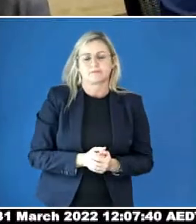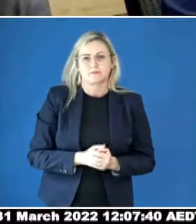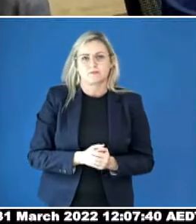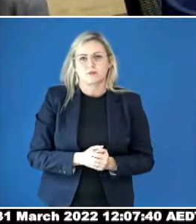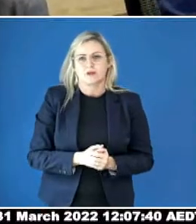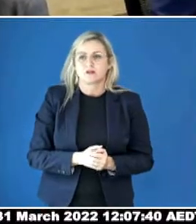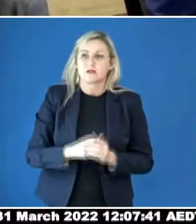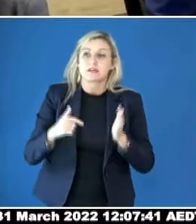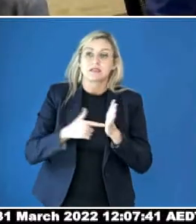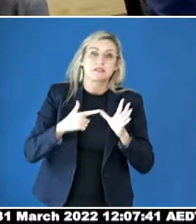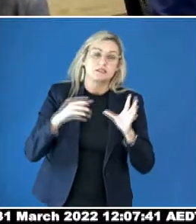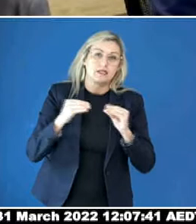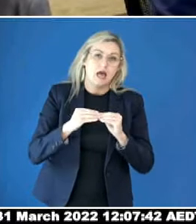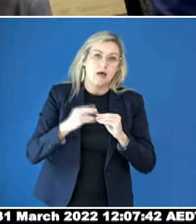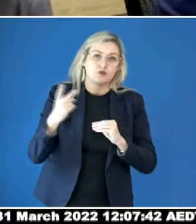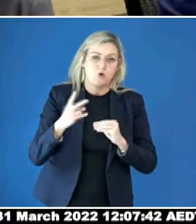Commissioners, tab 12 at Tender Bundle B.